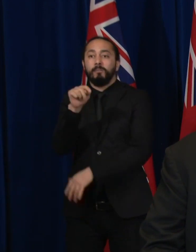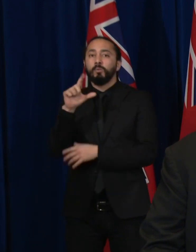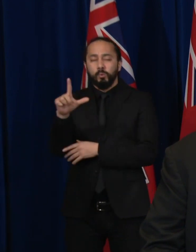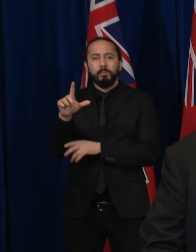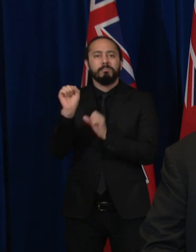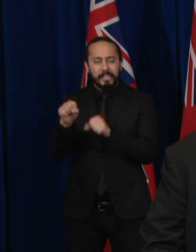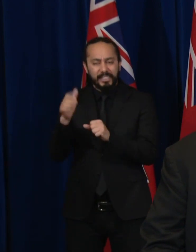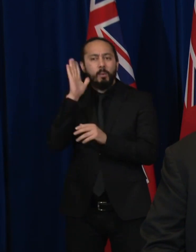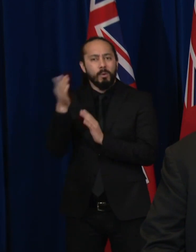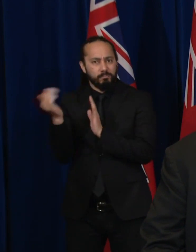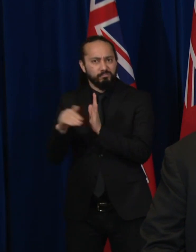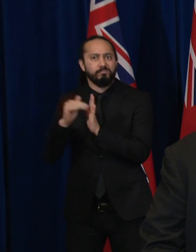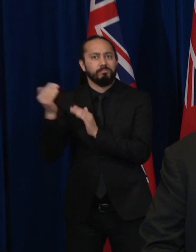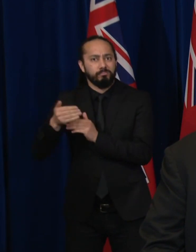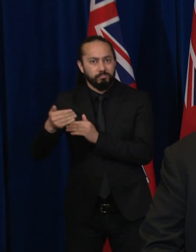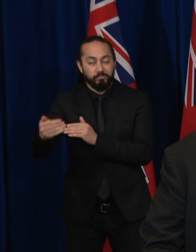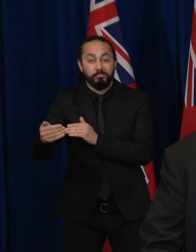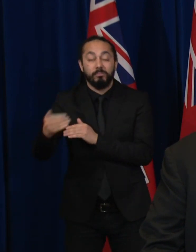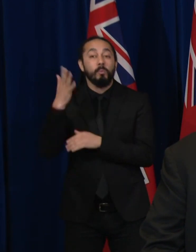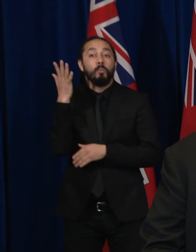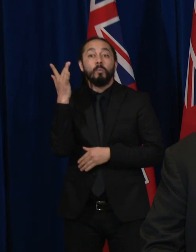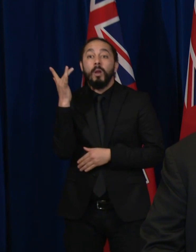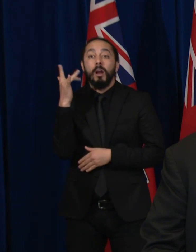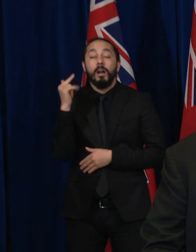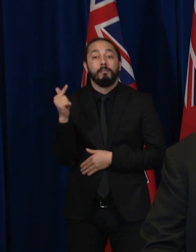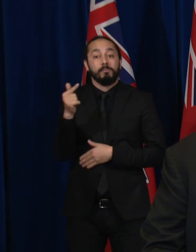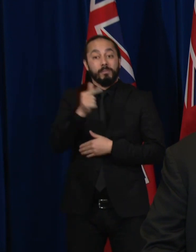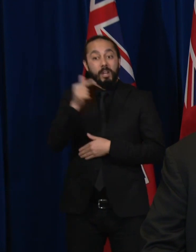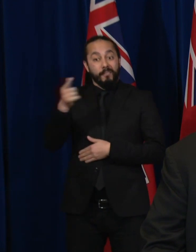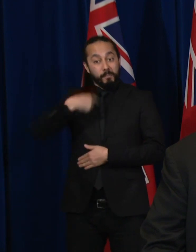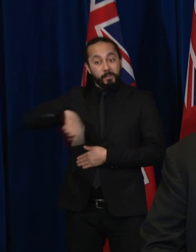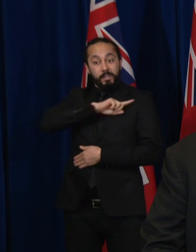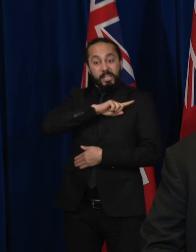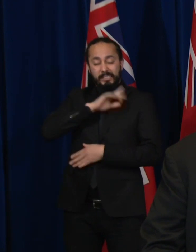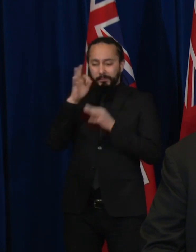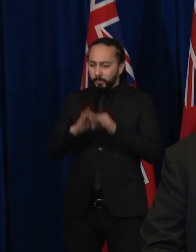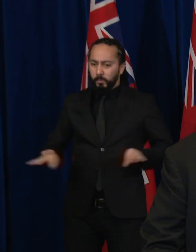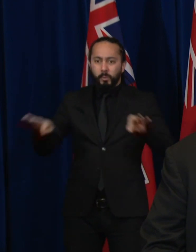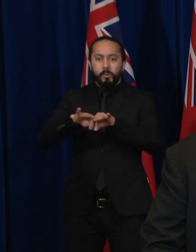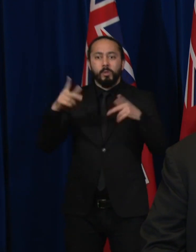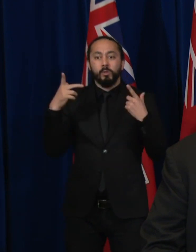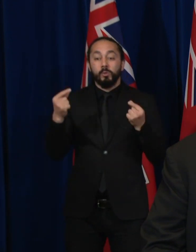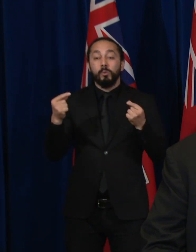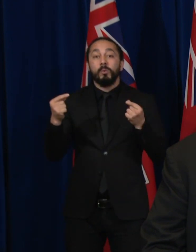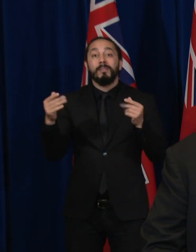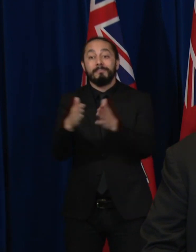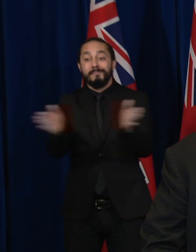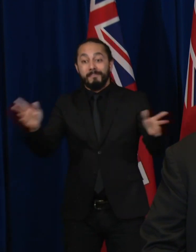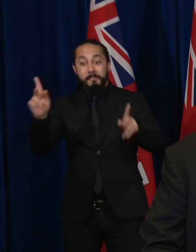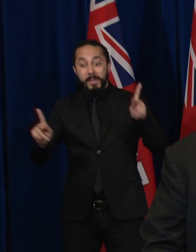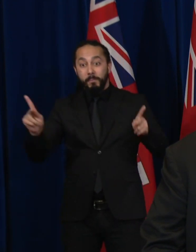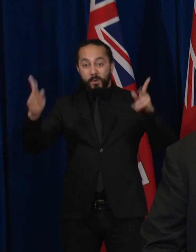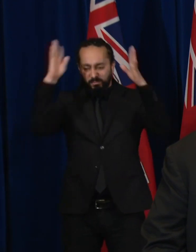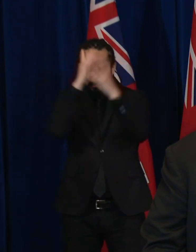the most important things we can do Now we are engaged in a great civil war, right now is keep the public informed and make sure you know how to keep